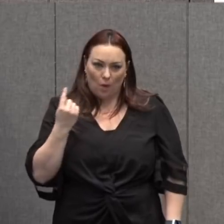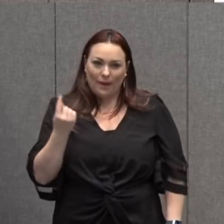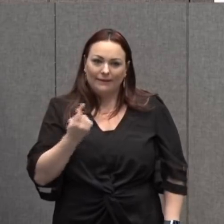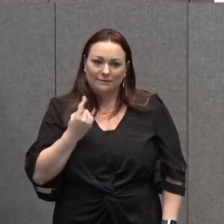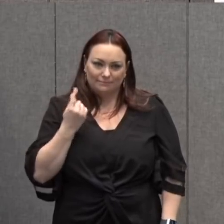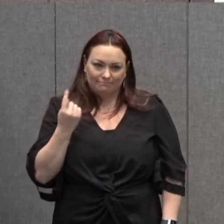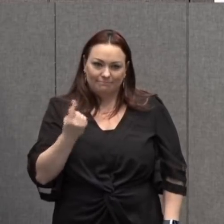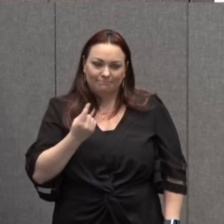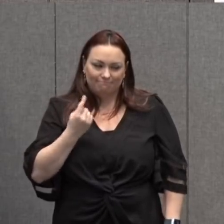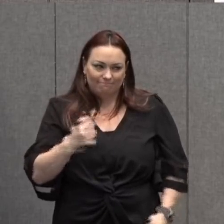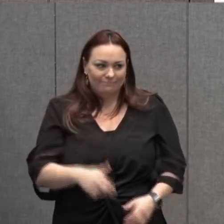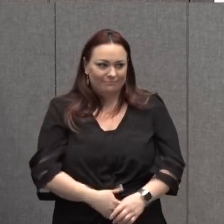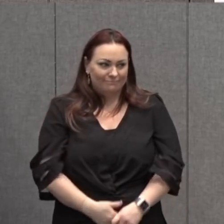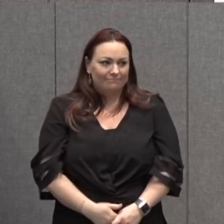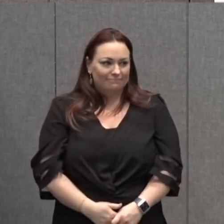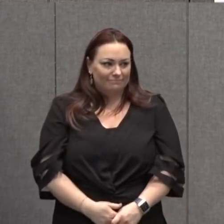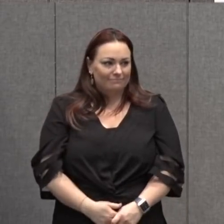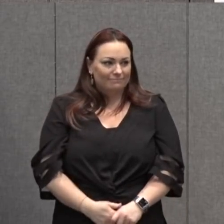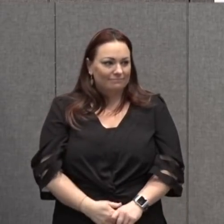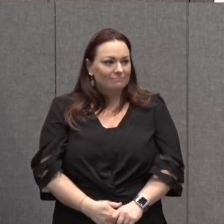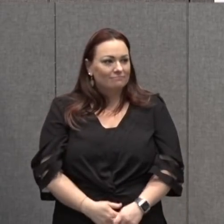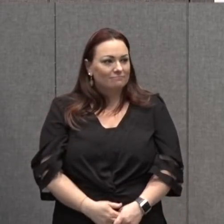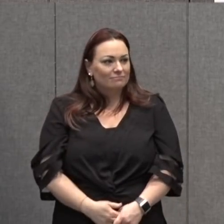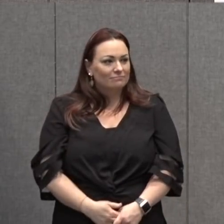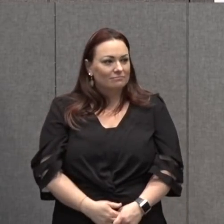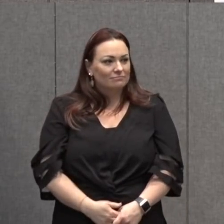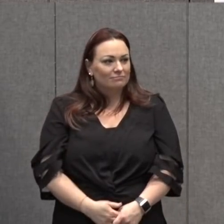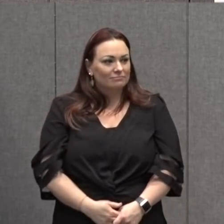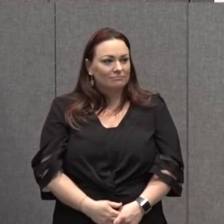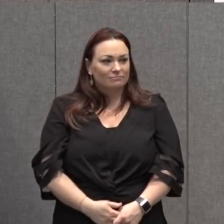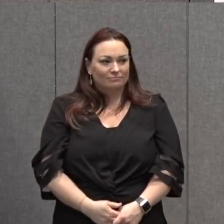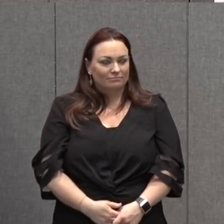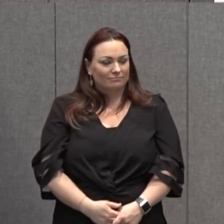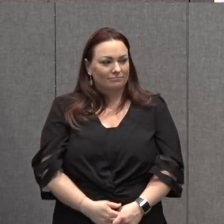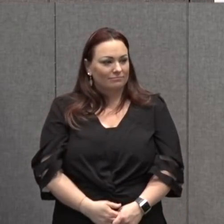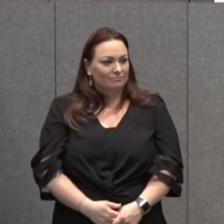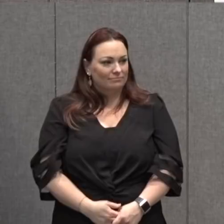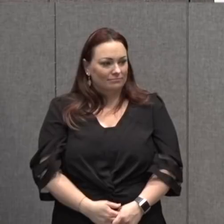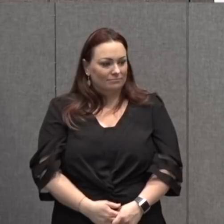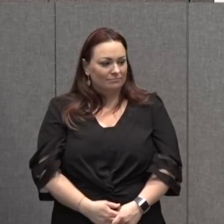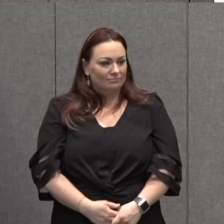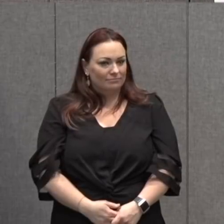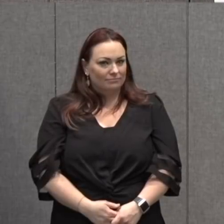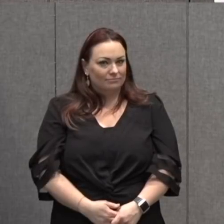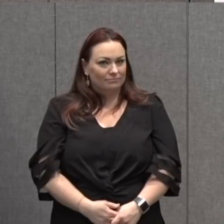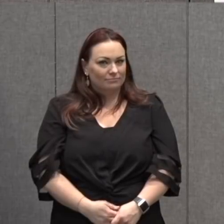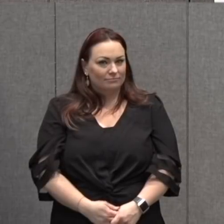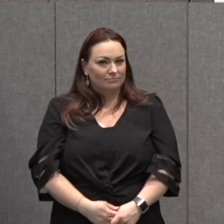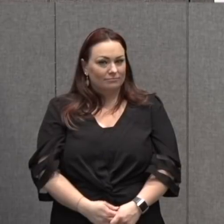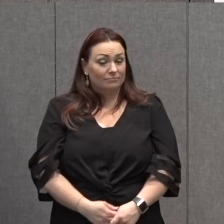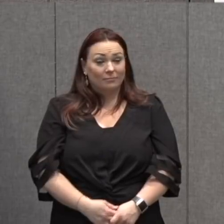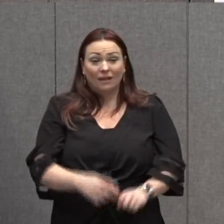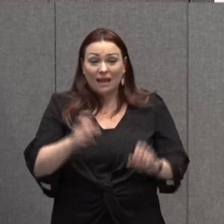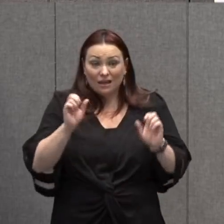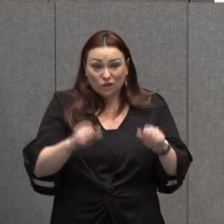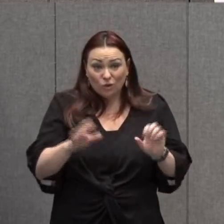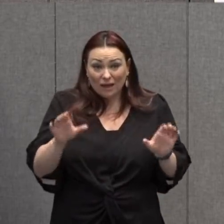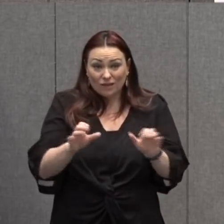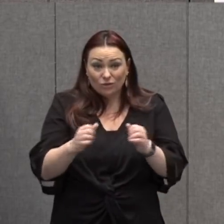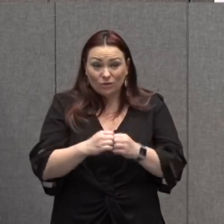Good job, okay. - All right, I get to hold it for you now. So now I'm gonna (mumbles) All right. - Okay. So and see, you could do this with diagraphs,